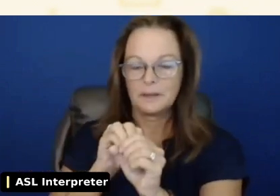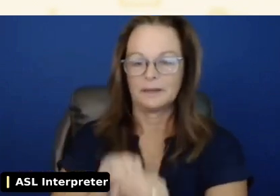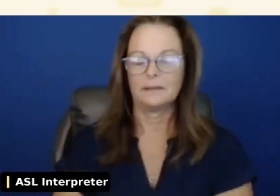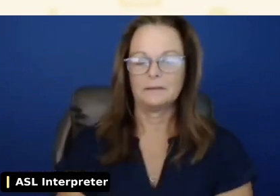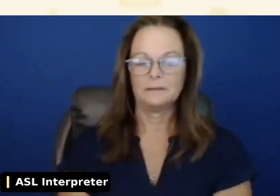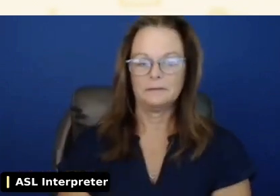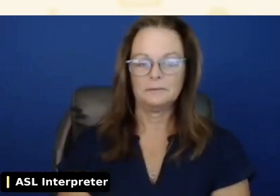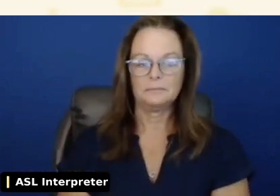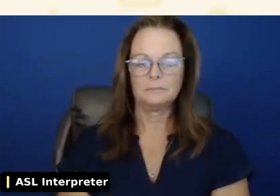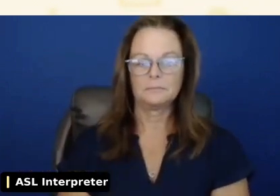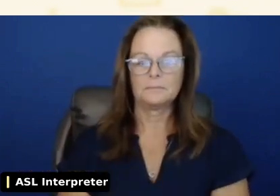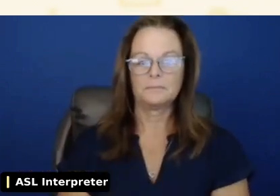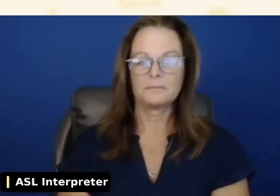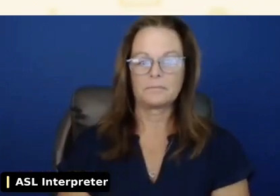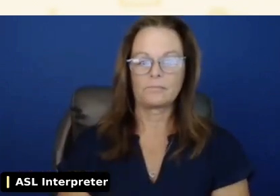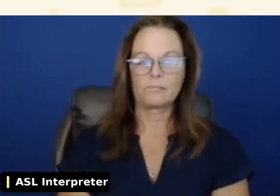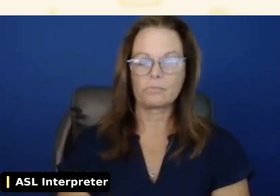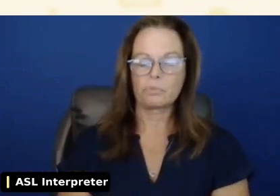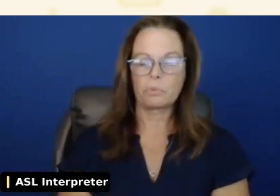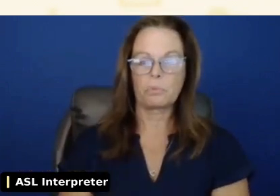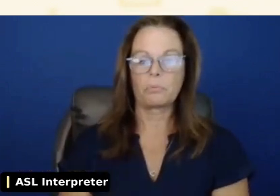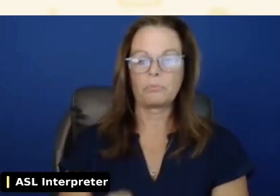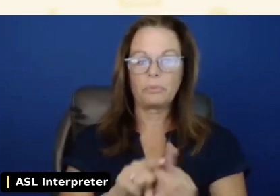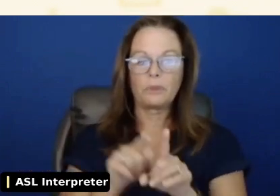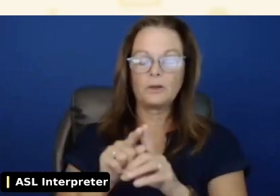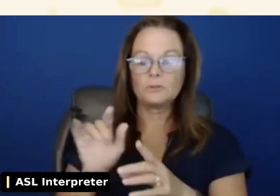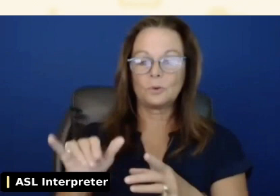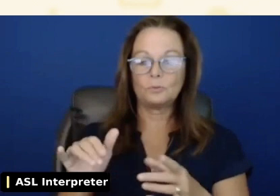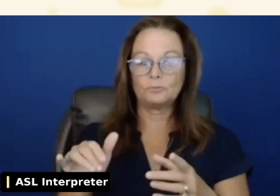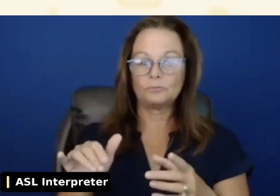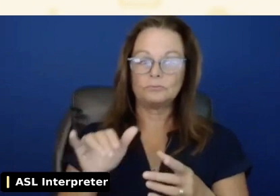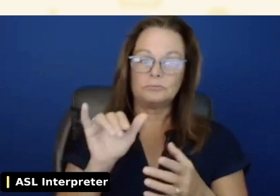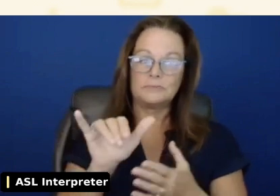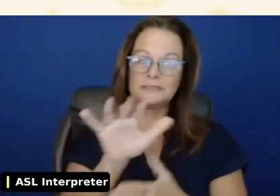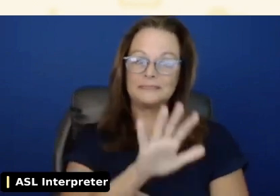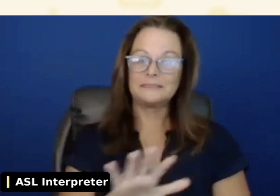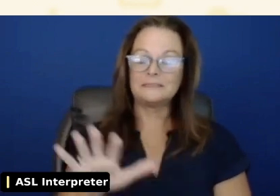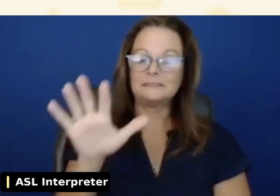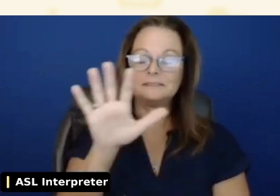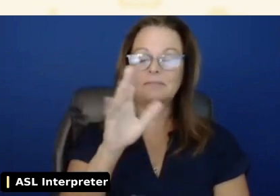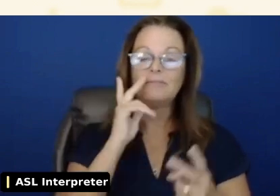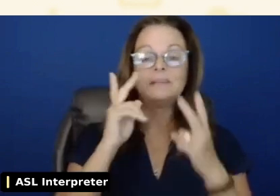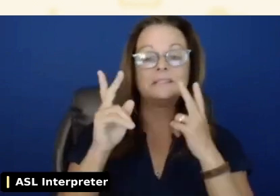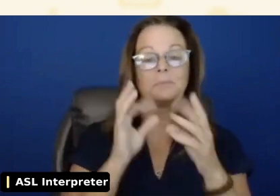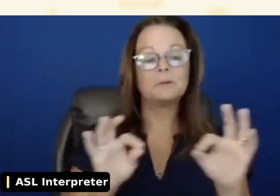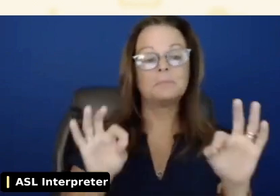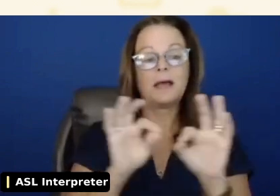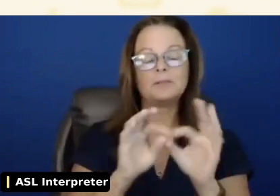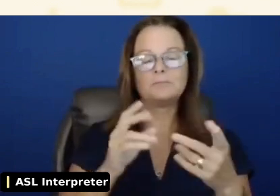This is also a space where diverse voices aren't just heard,